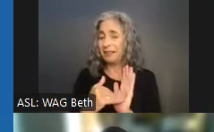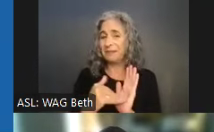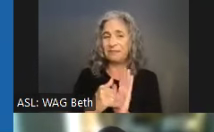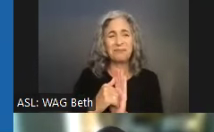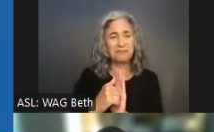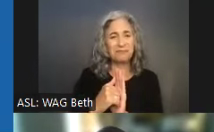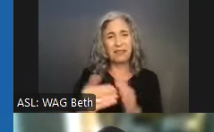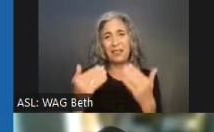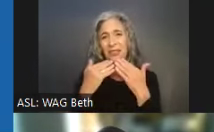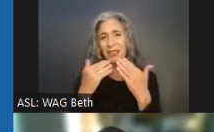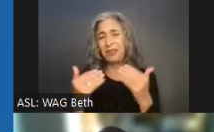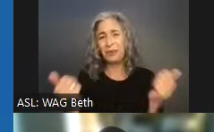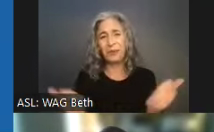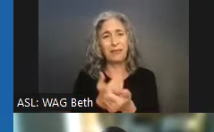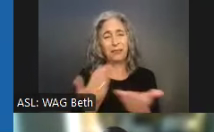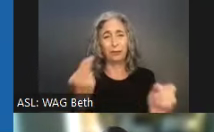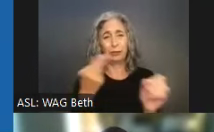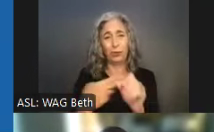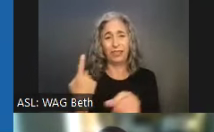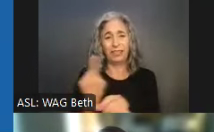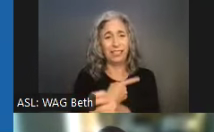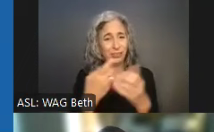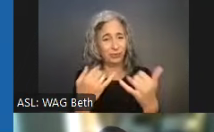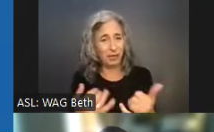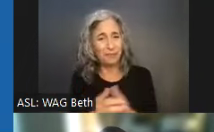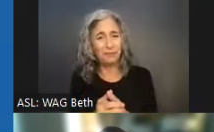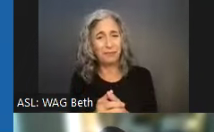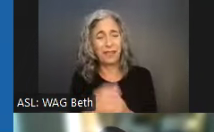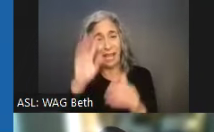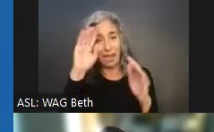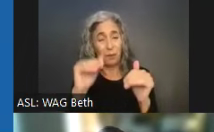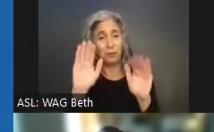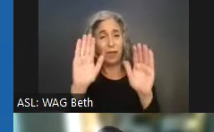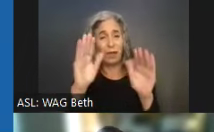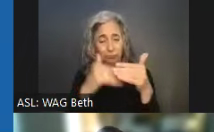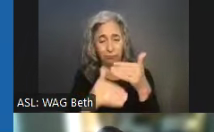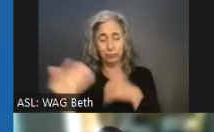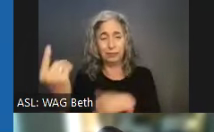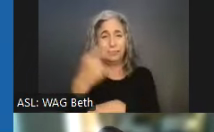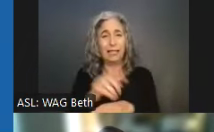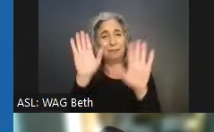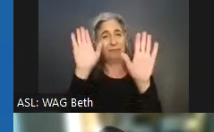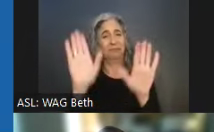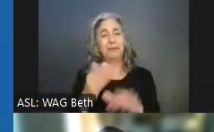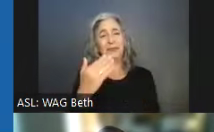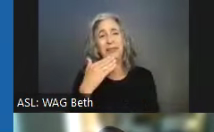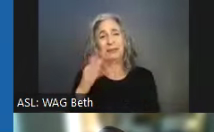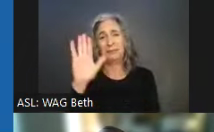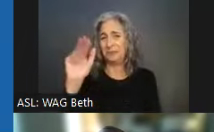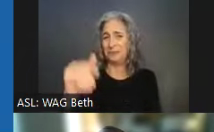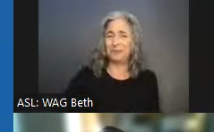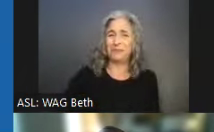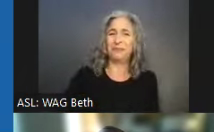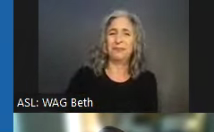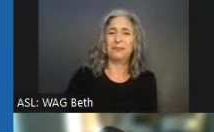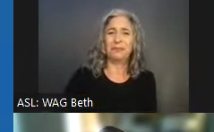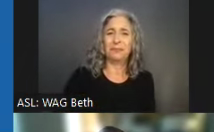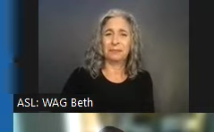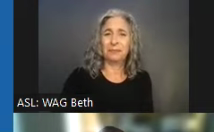thank you, everyone, for joining us today and I hope you have a great rest of your day.